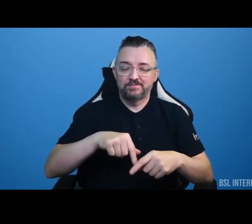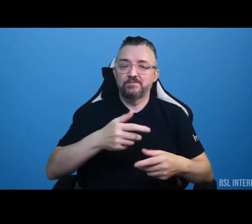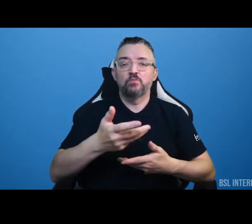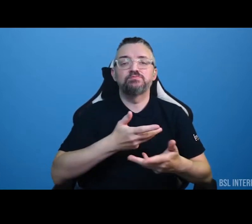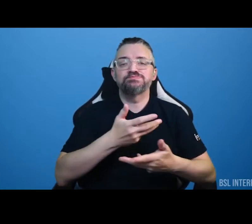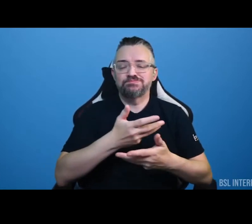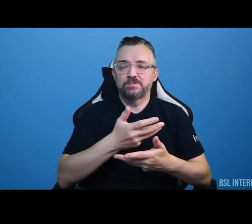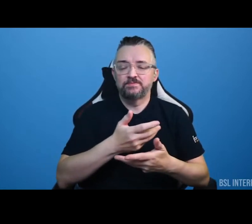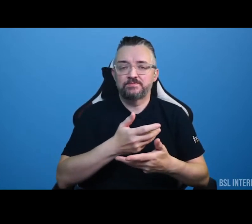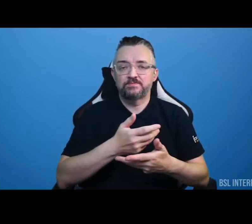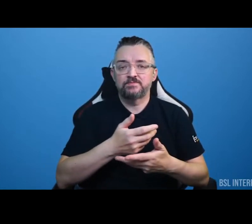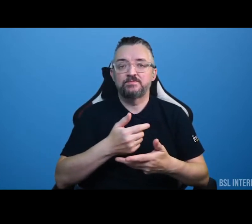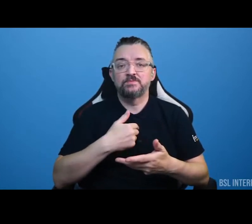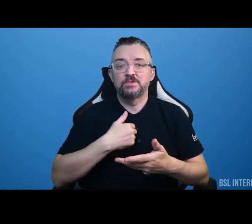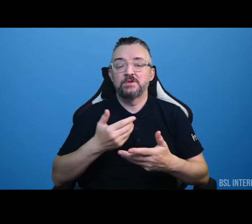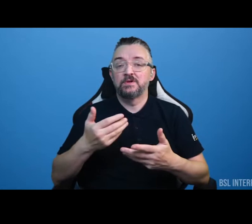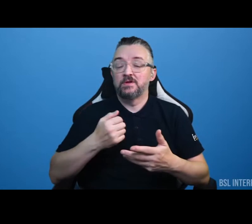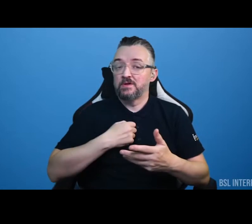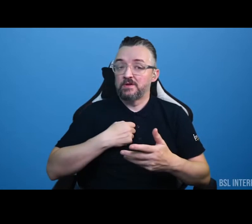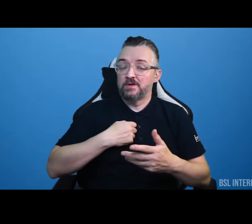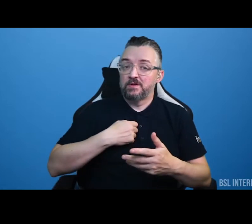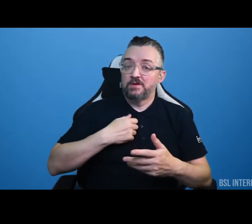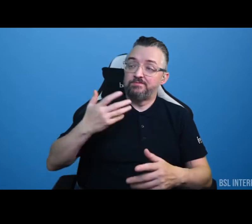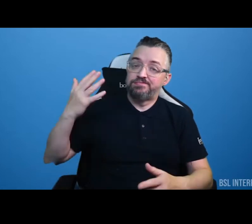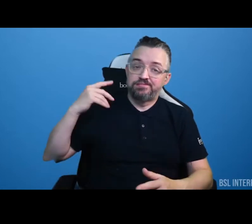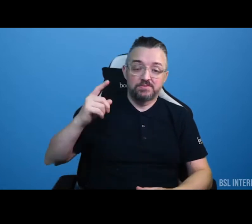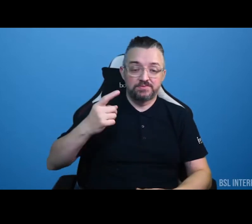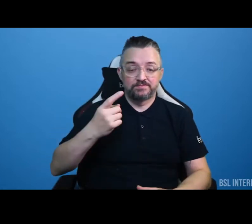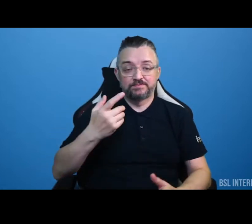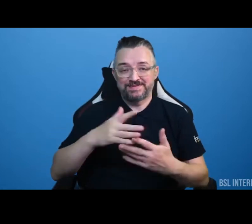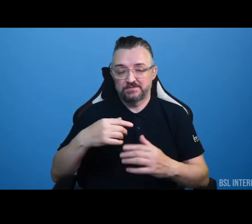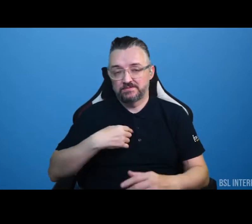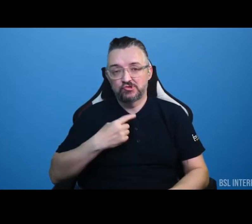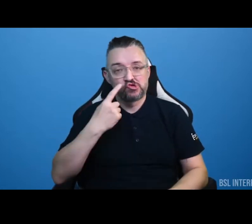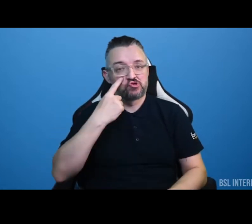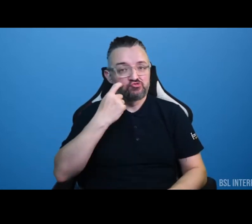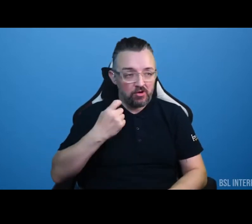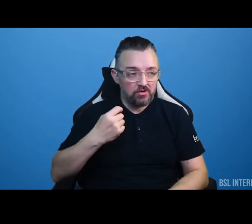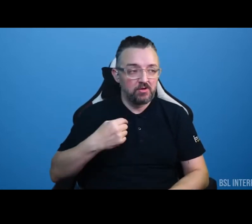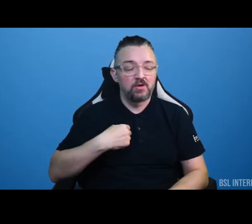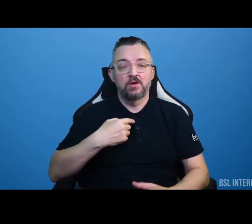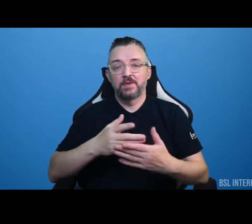So I'm coming from the background of being a young person, actively working to influence and to try